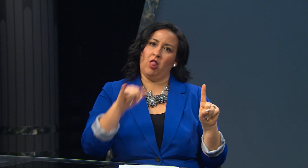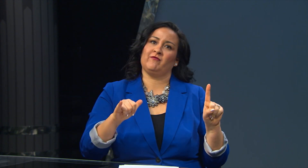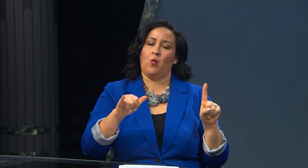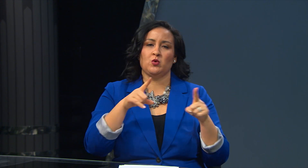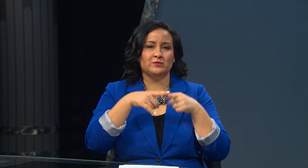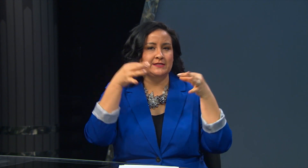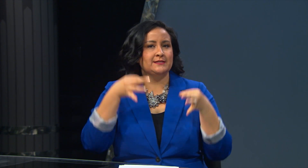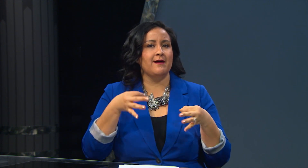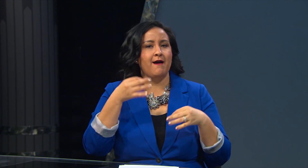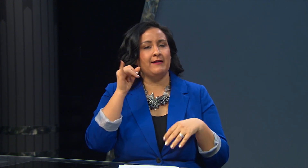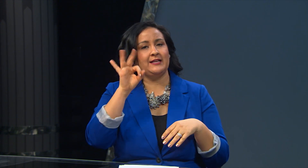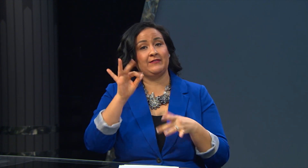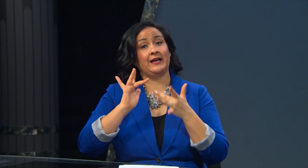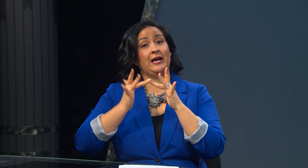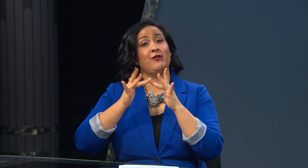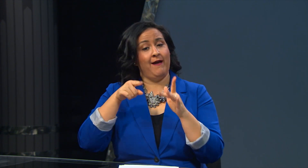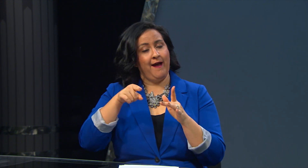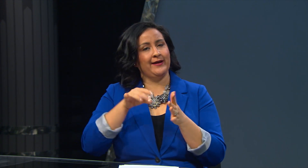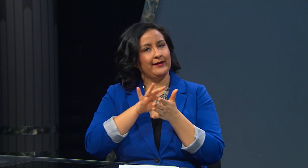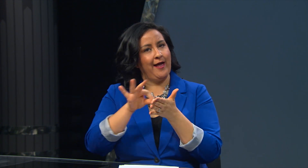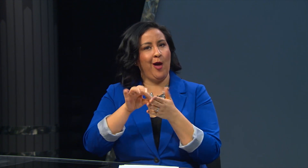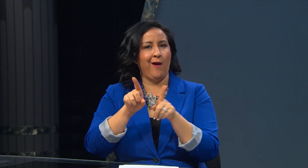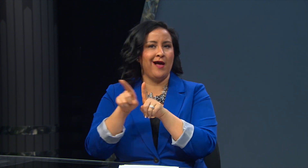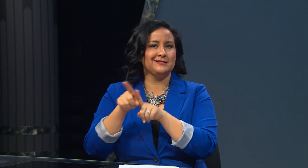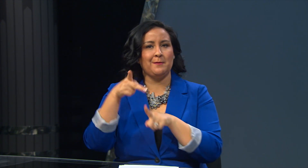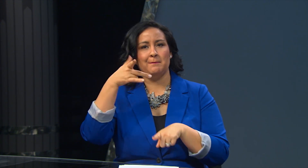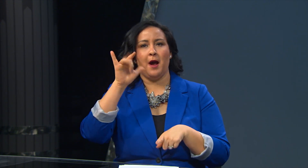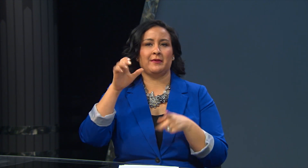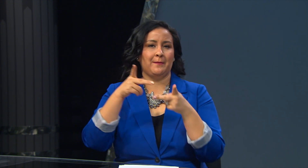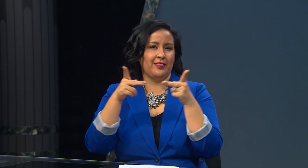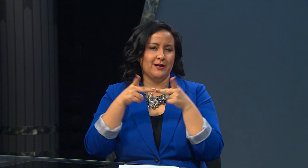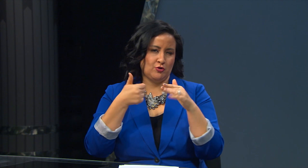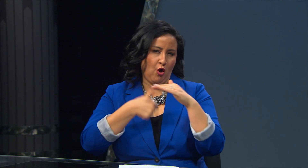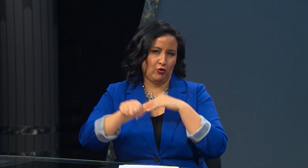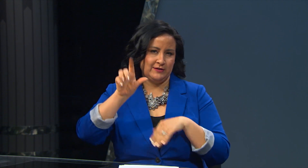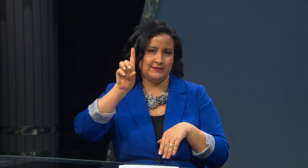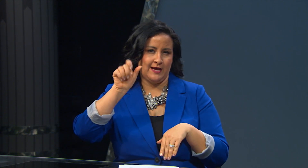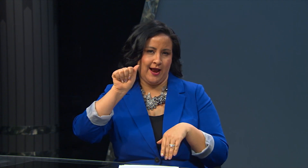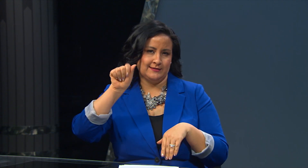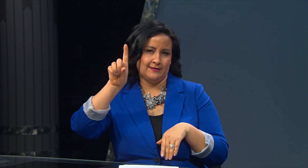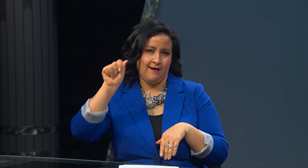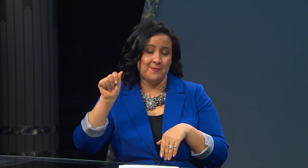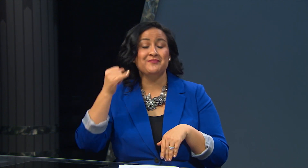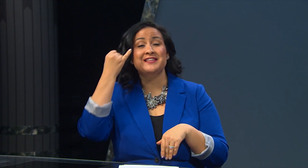INTERNET COUNTS AS A PUBLIC PLACE UNDER THE DISABLED PERSONS ACT.